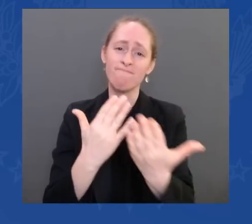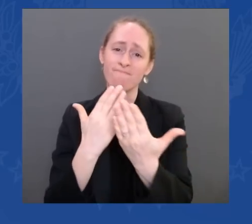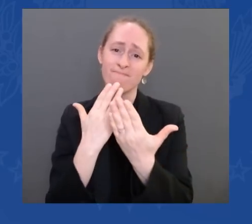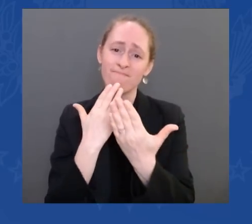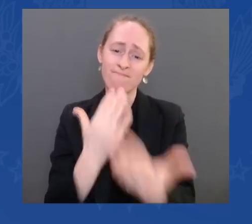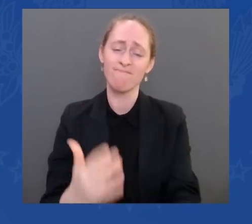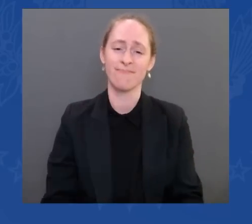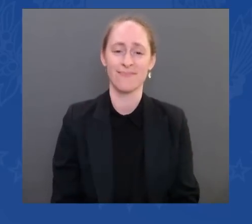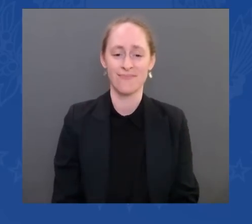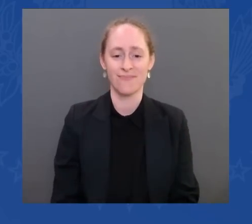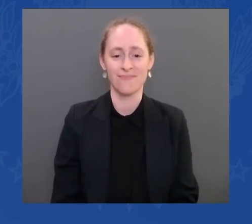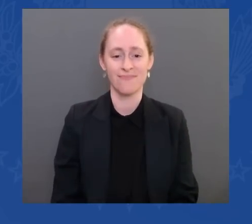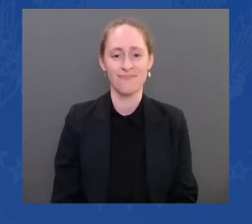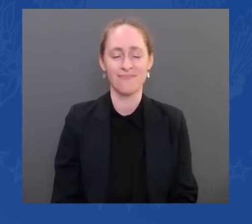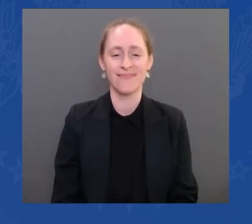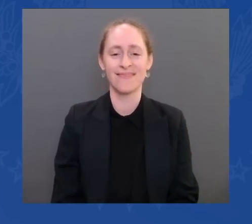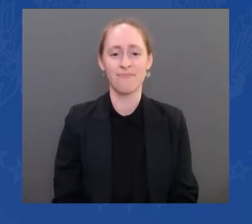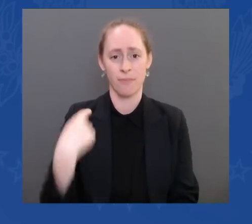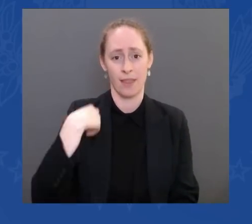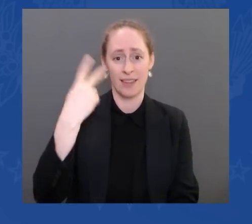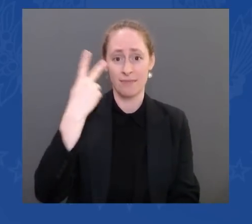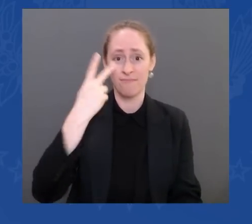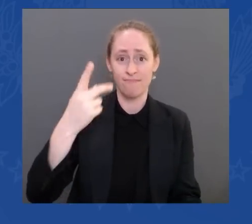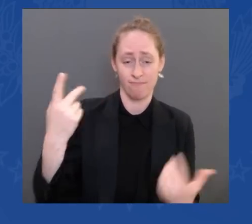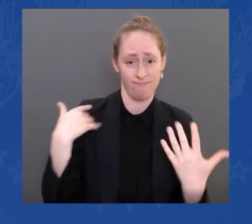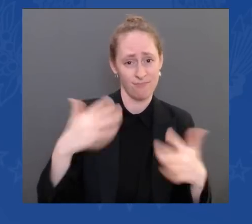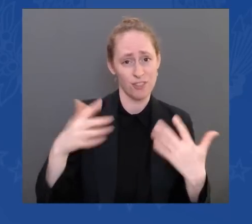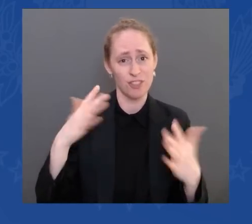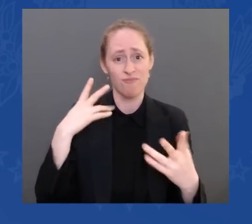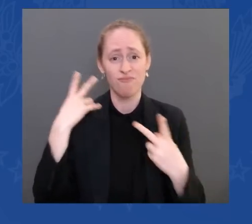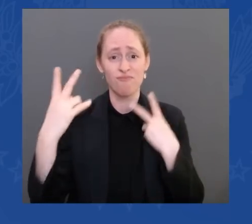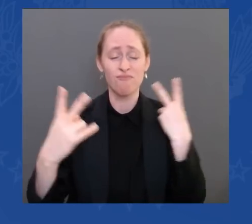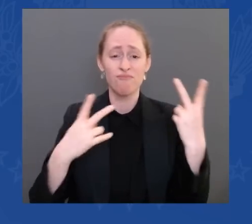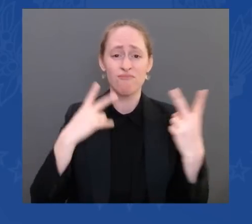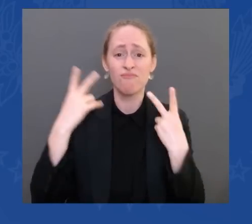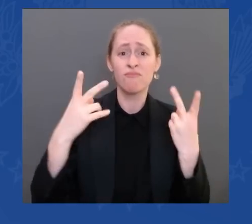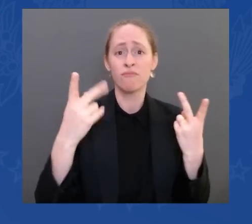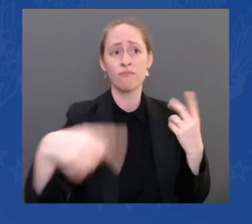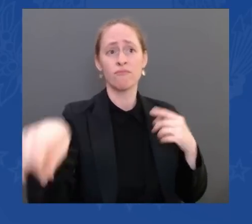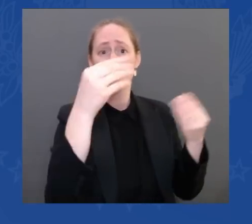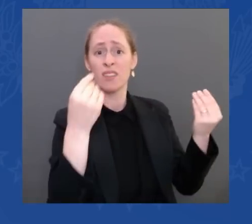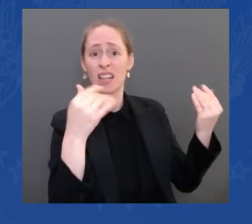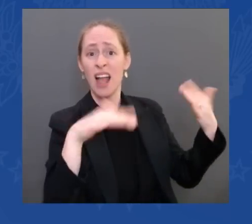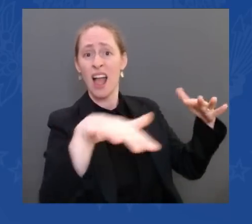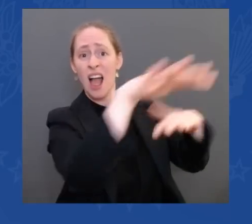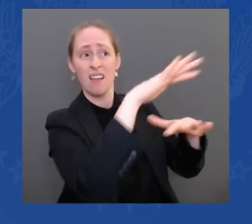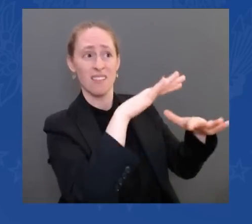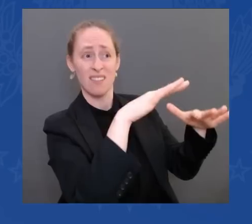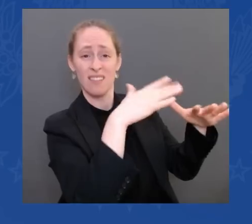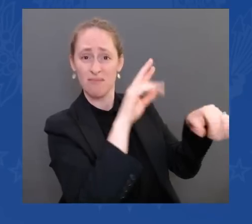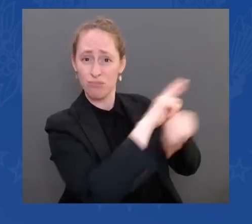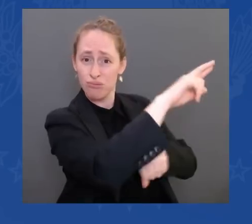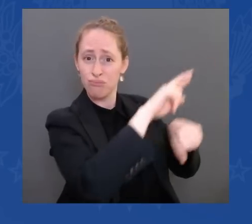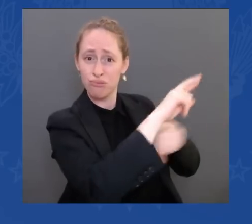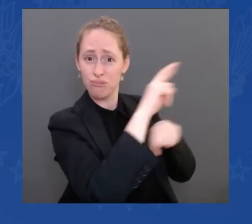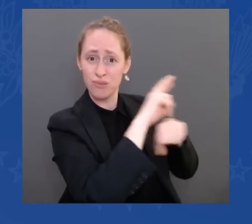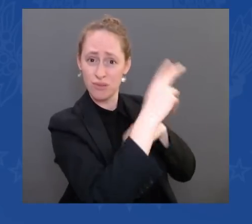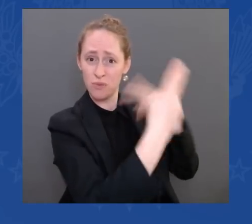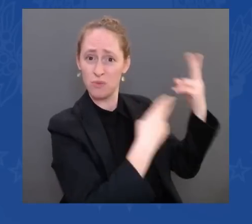and I spent a lot of time going in and out of Iraq and Afghanistan -- maybe a total of 40 times.